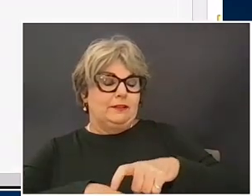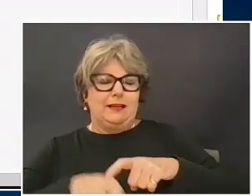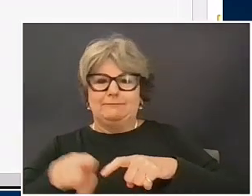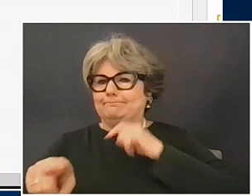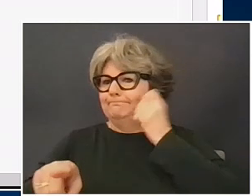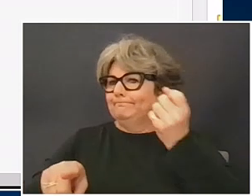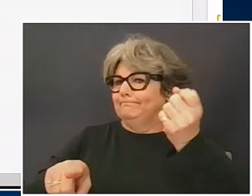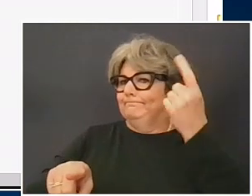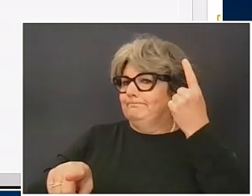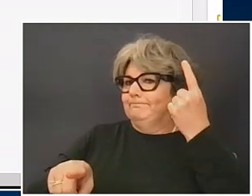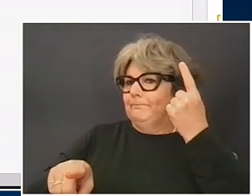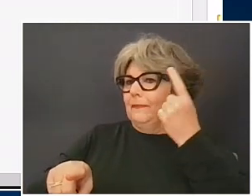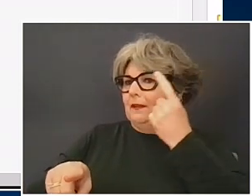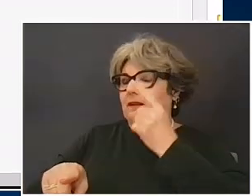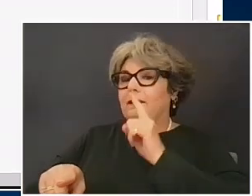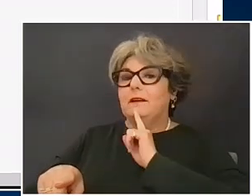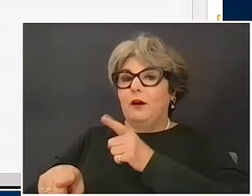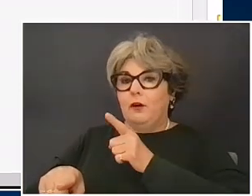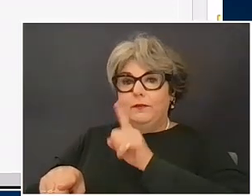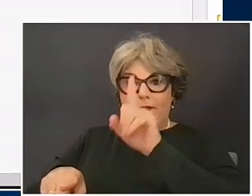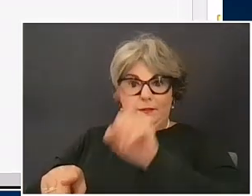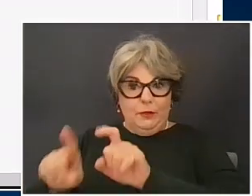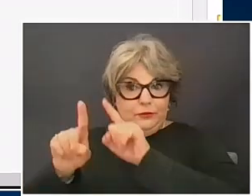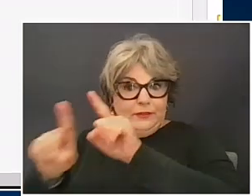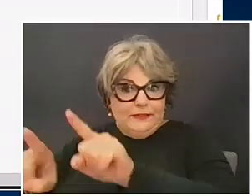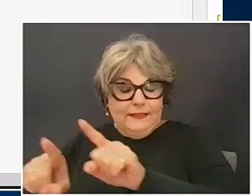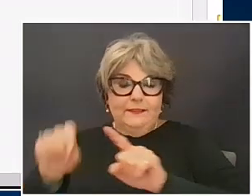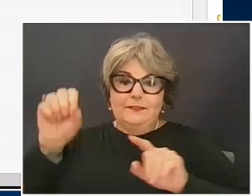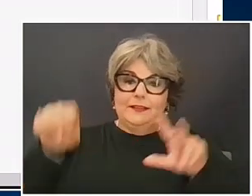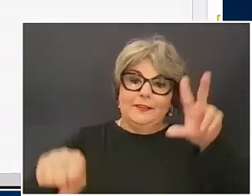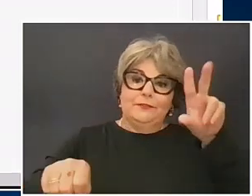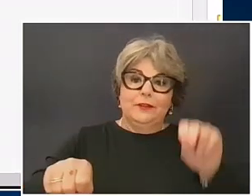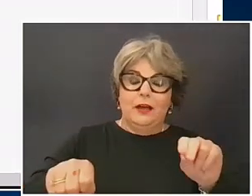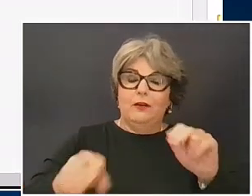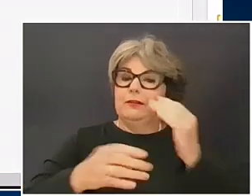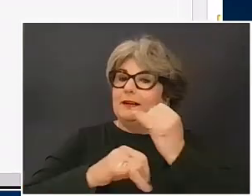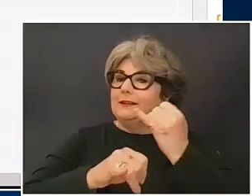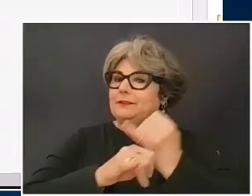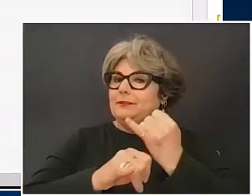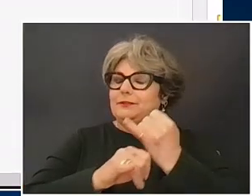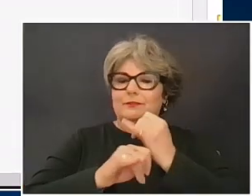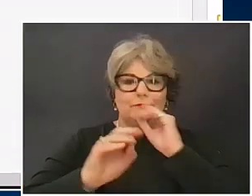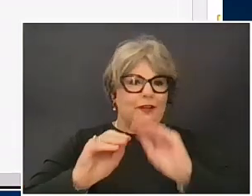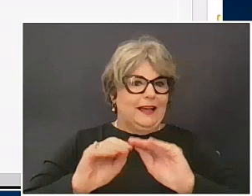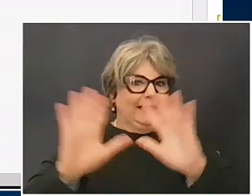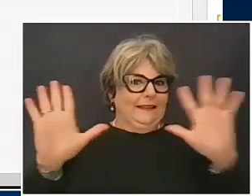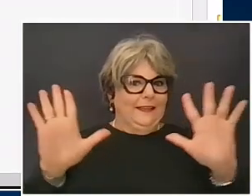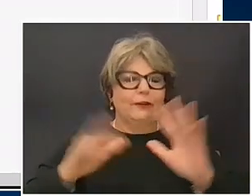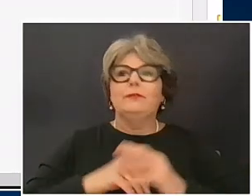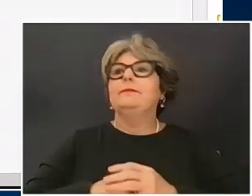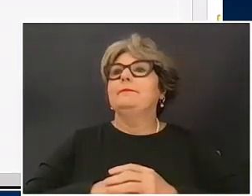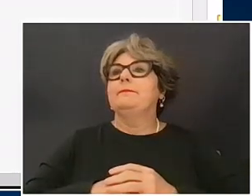they were or were not subject to attendance-taking requirements for this provision. So that's the broad argument